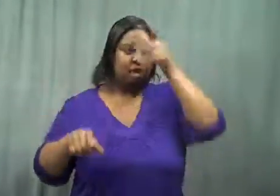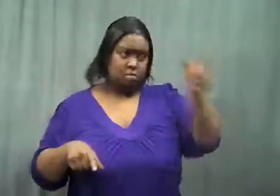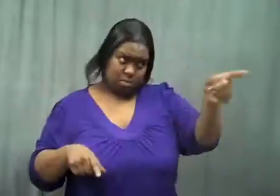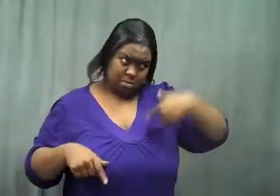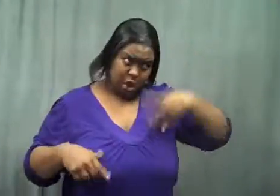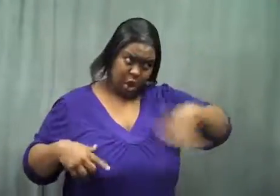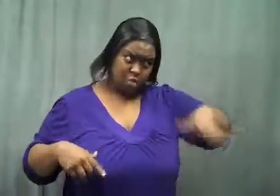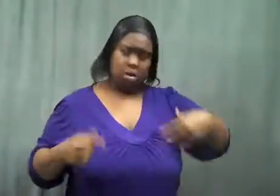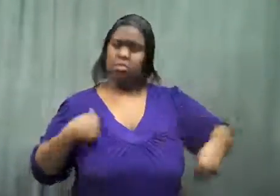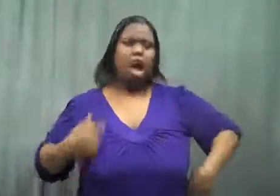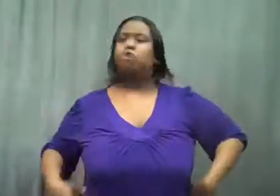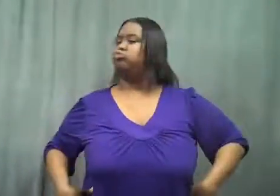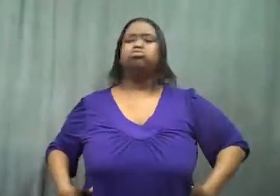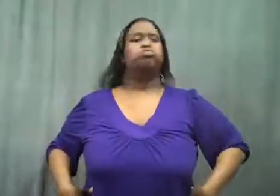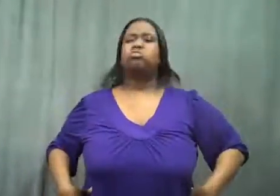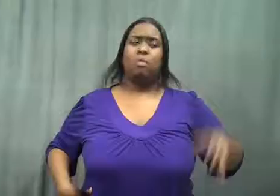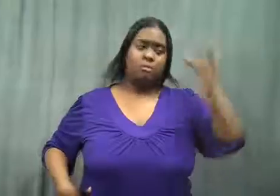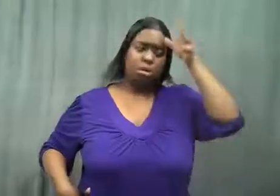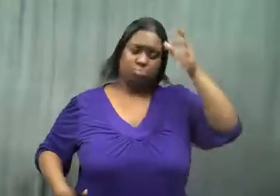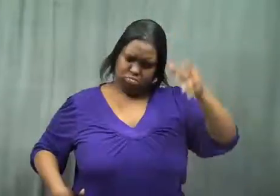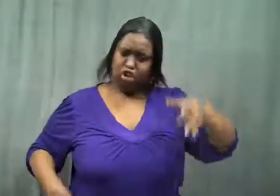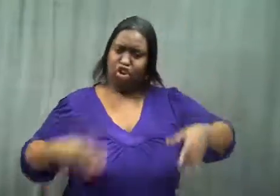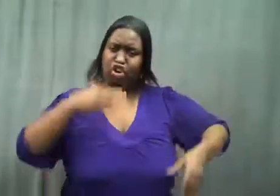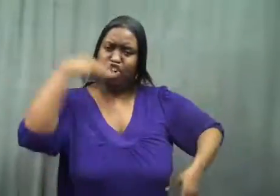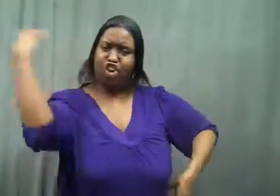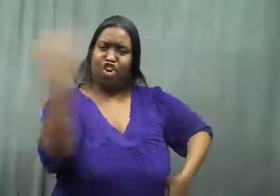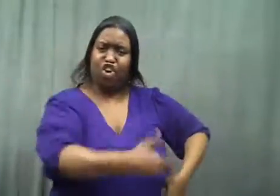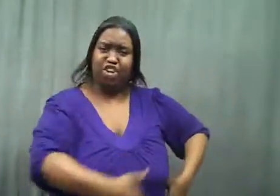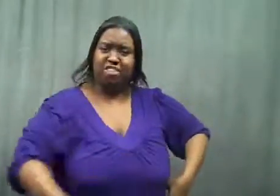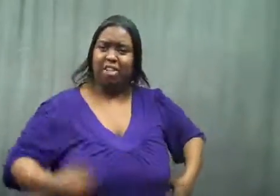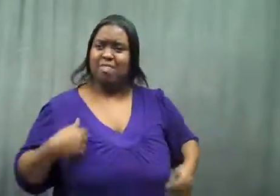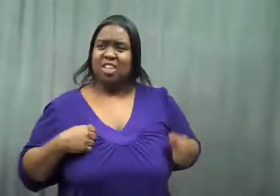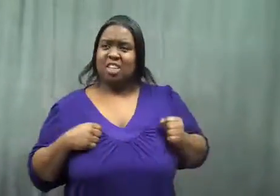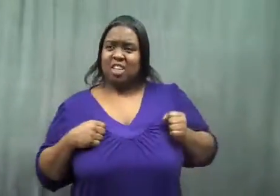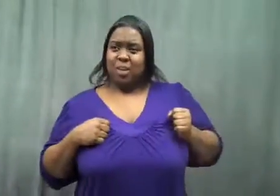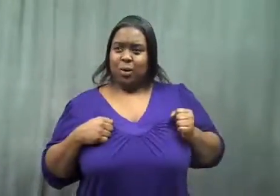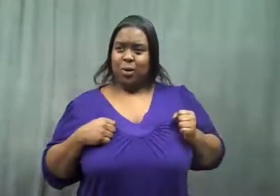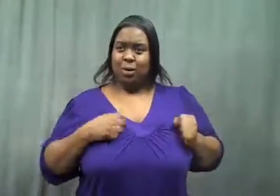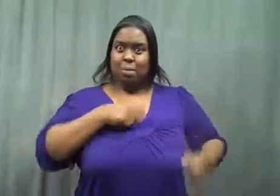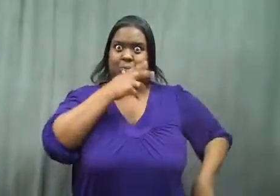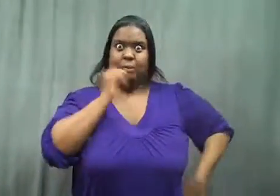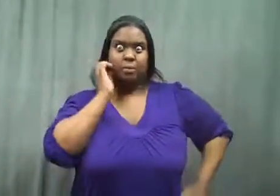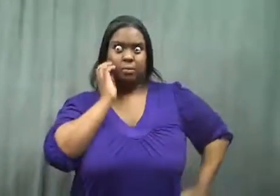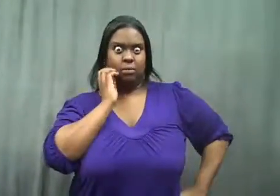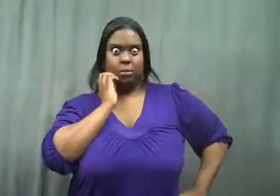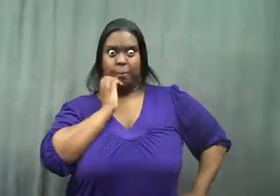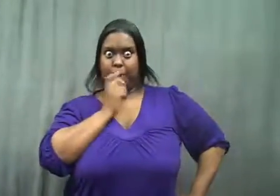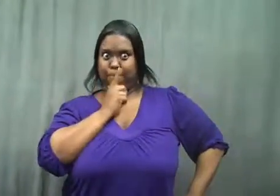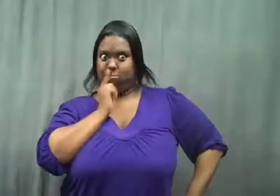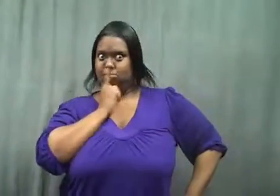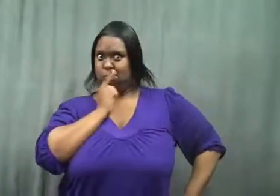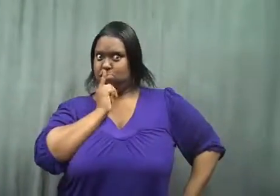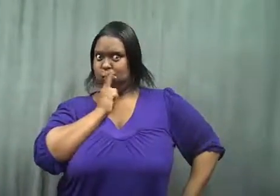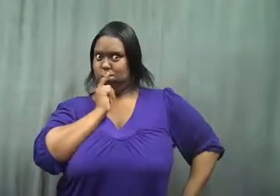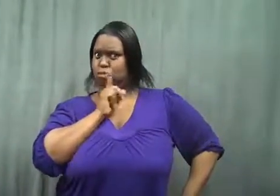He said, "Did you take my clothes?" I said, "Oh no." He said, "Good!" I thought, "Whew." My mother gestured for me to keep quiet.